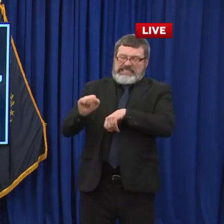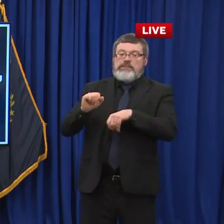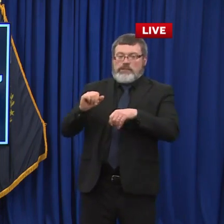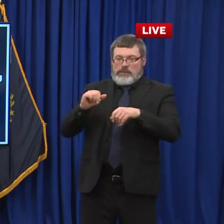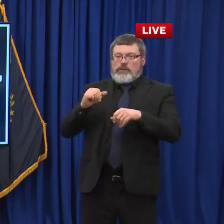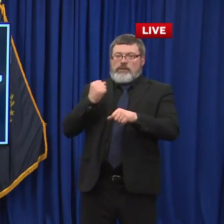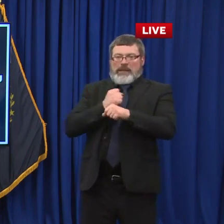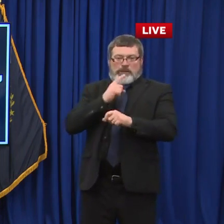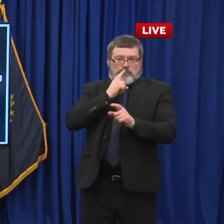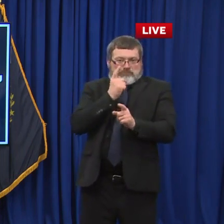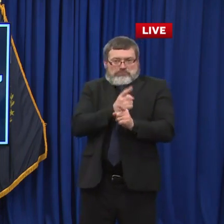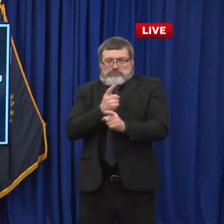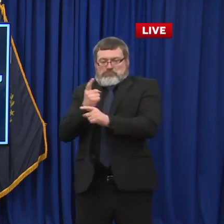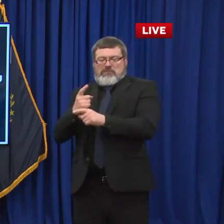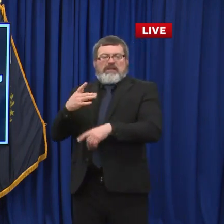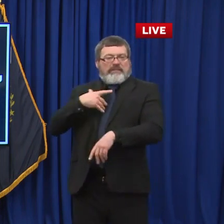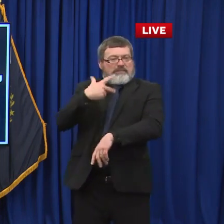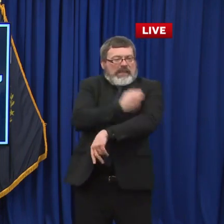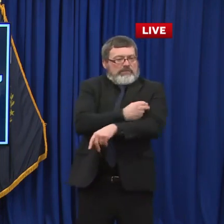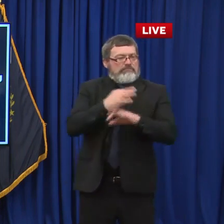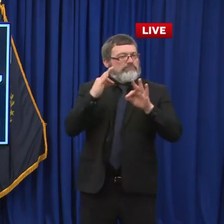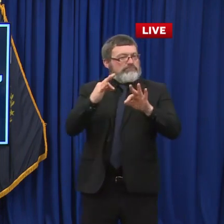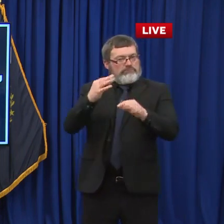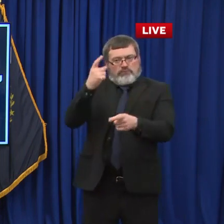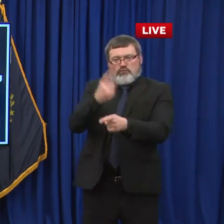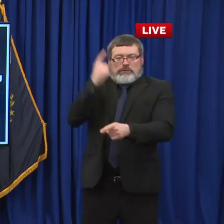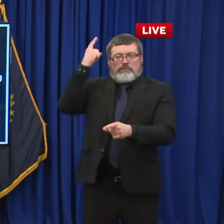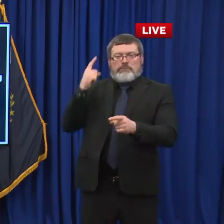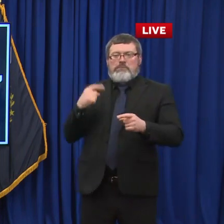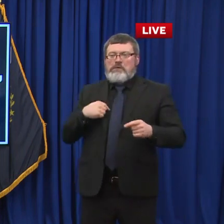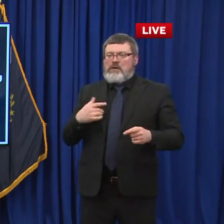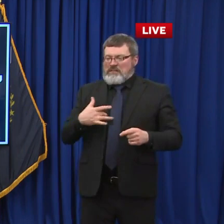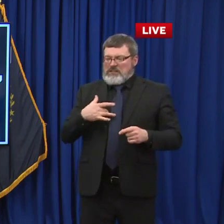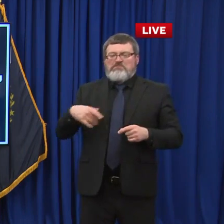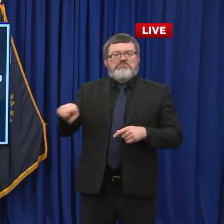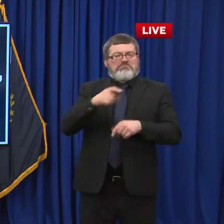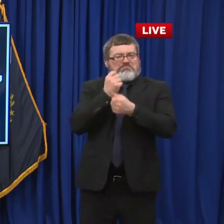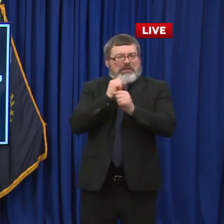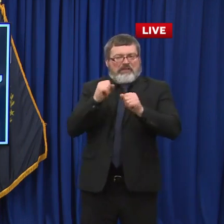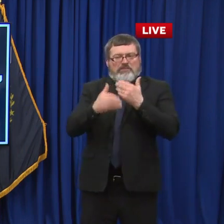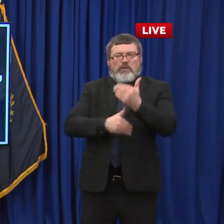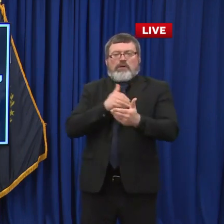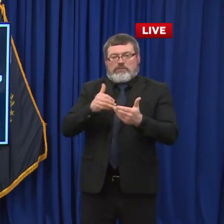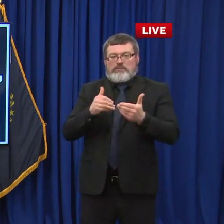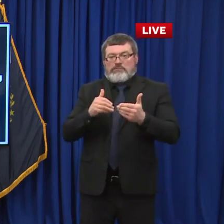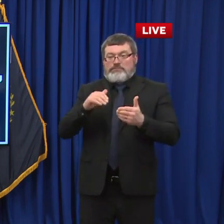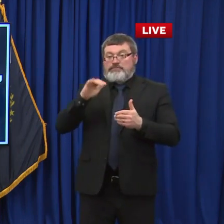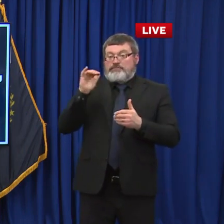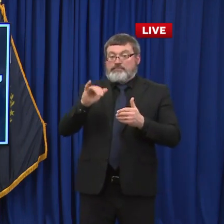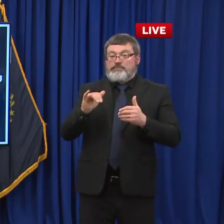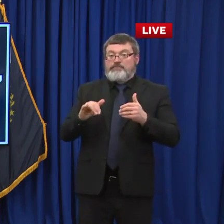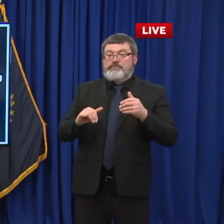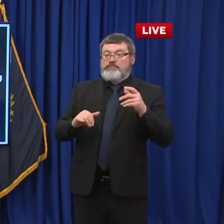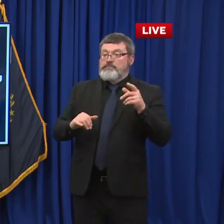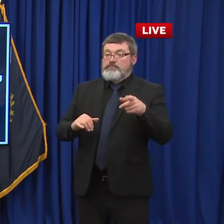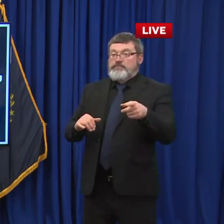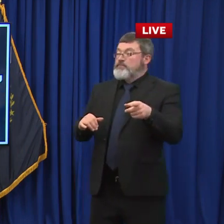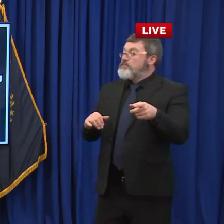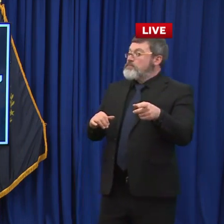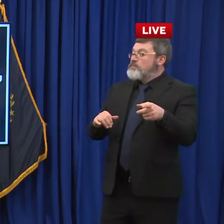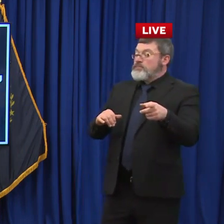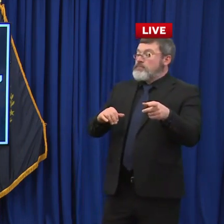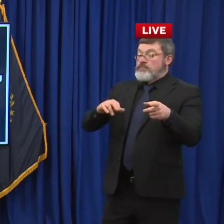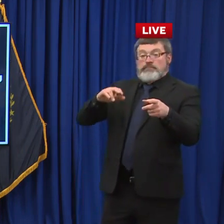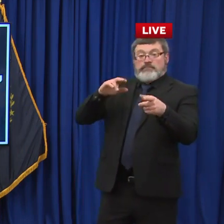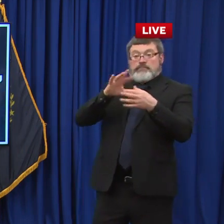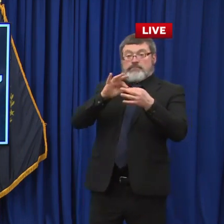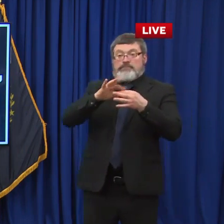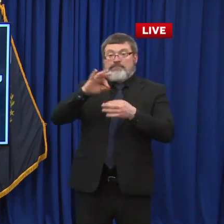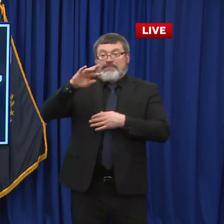THEY PUT EVERY AMOUNT OF EFFORT THEY COULD TO GET THE DATA SO WHEN IT DID COME OUT IT COULD BE DONE RELIABLY AND SAFELY.